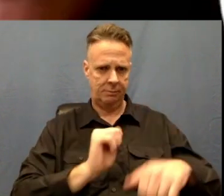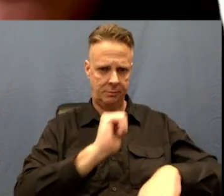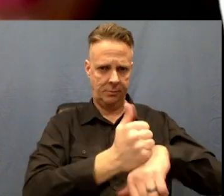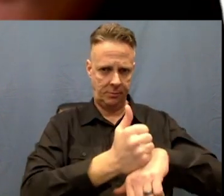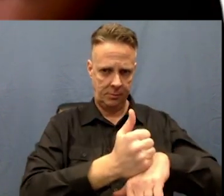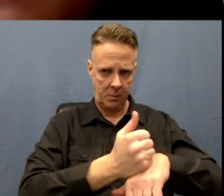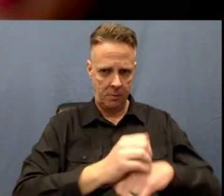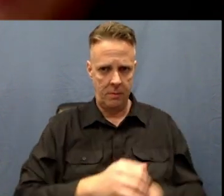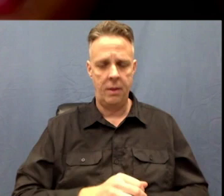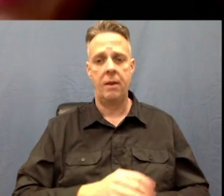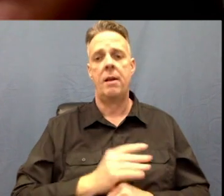POLICY COMMISSION ADVOCATED FOR THE CITY OF PORTLAND TO INVEST